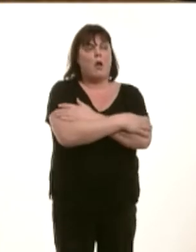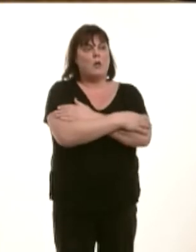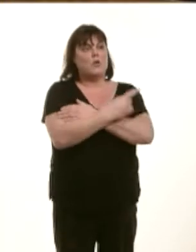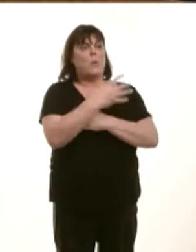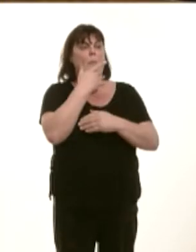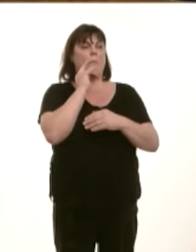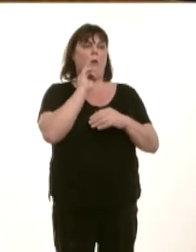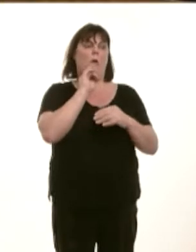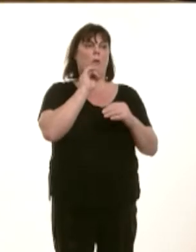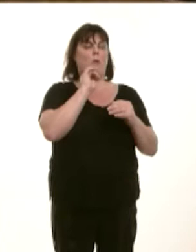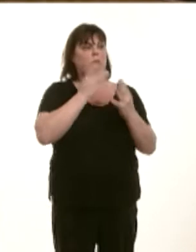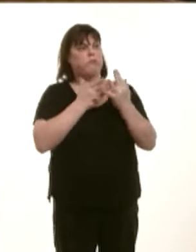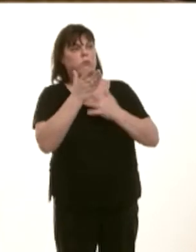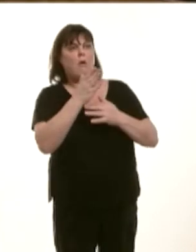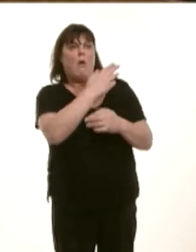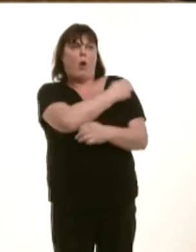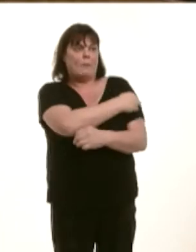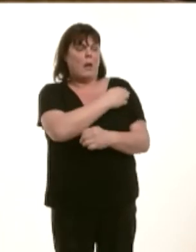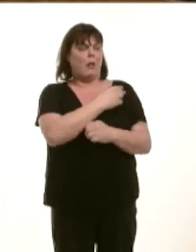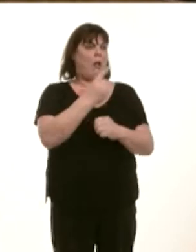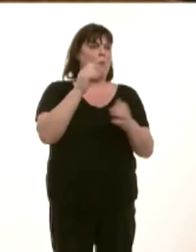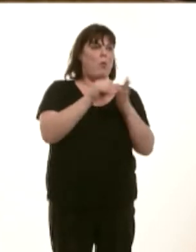Andrew R.T. Davies: First Minister, youíre wrong to say youíve done the same as has